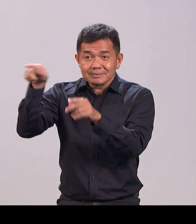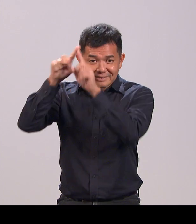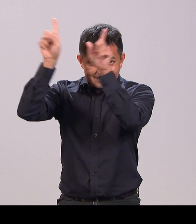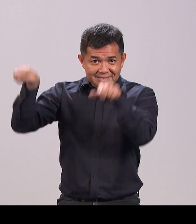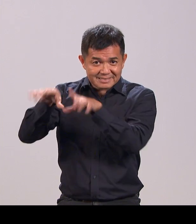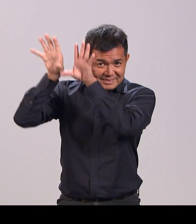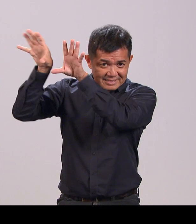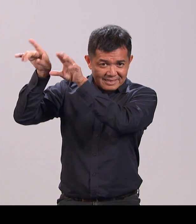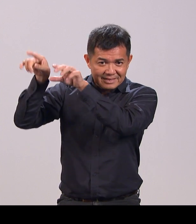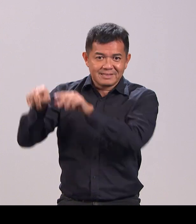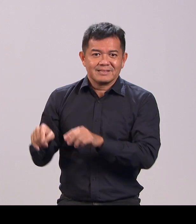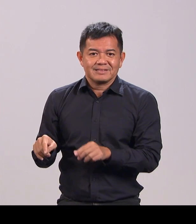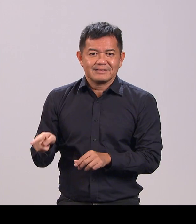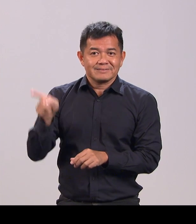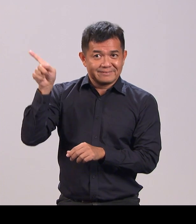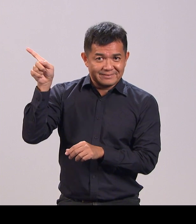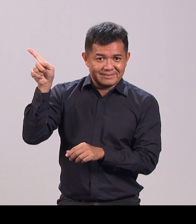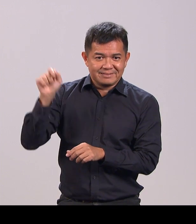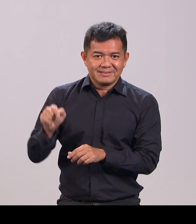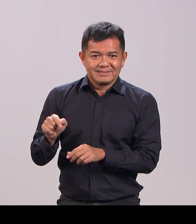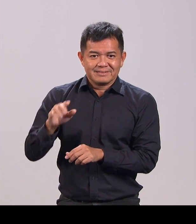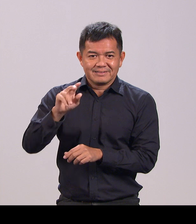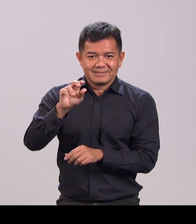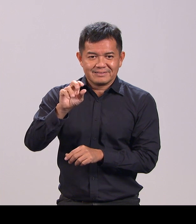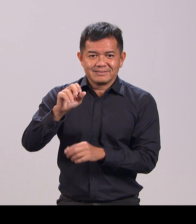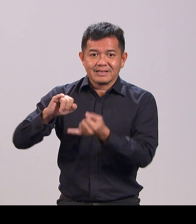This one is Fudan in Shanghai.